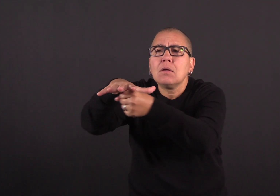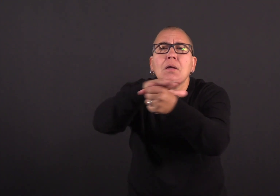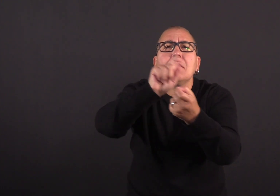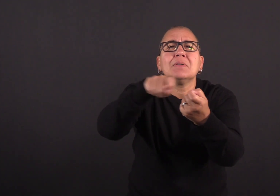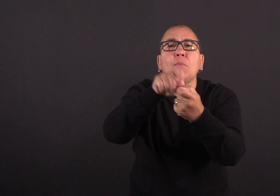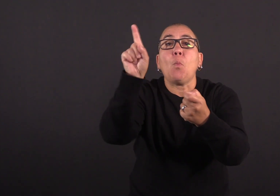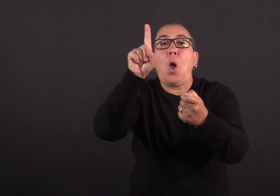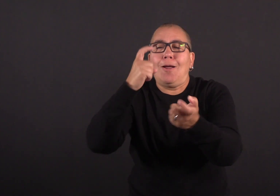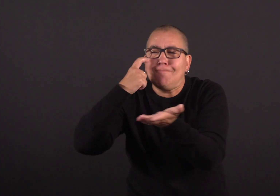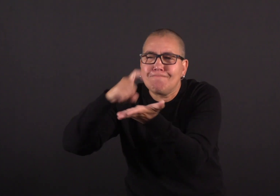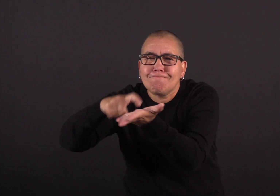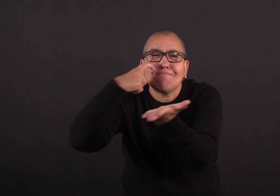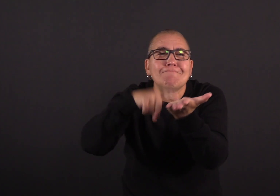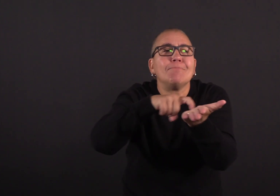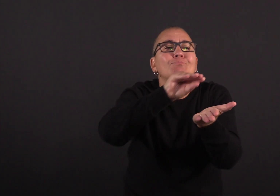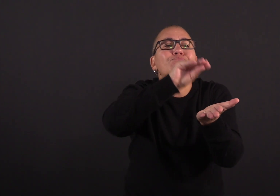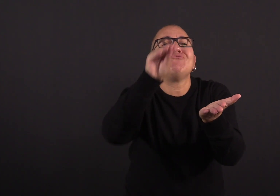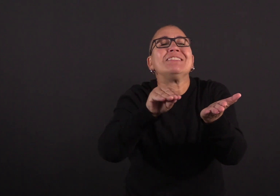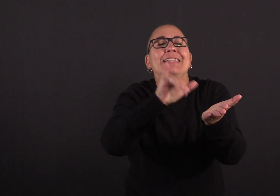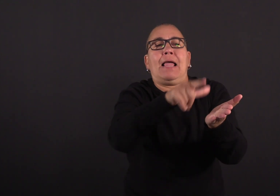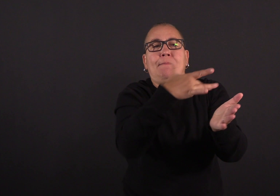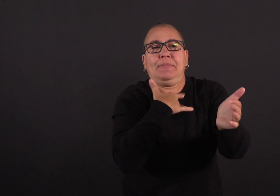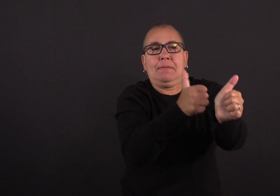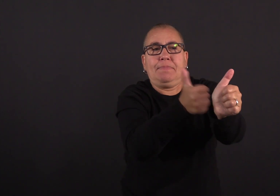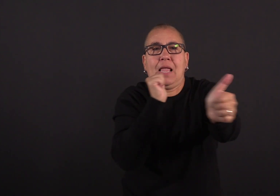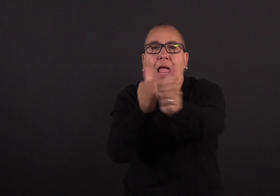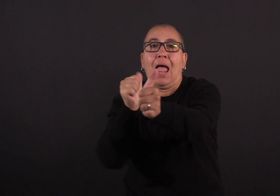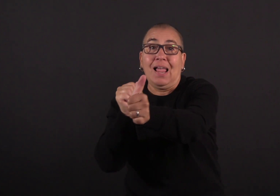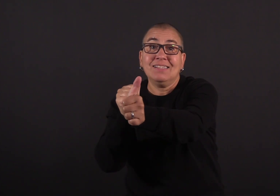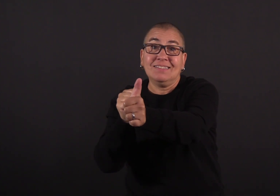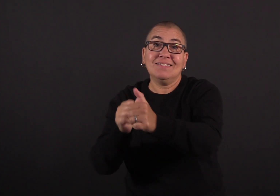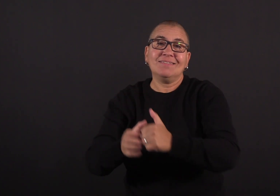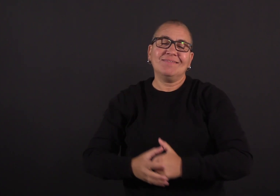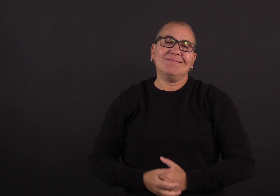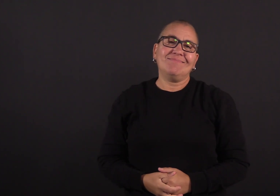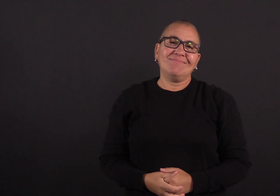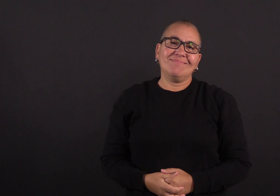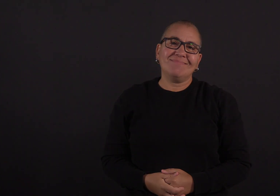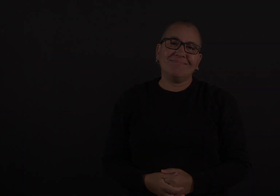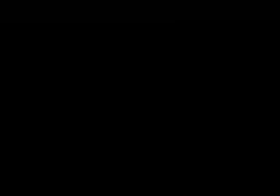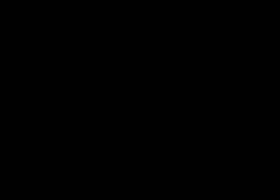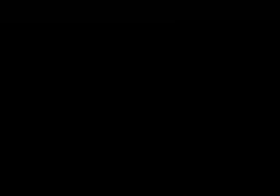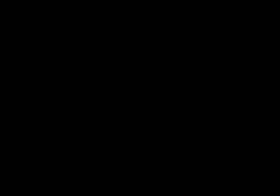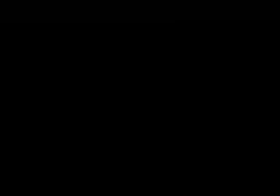also hosts free vaccine clinics in areas with low vaccination rates.